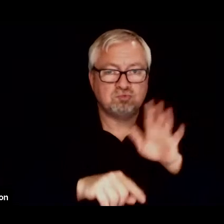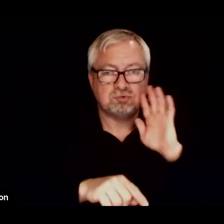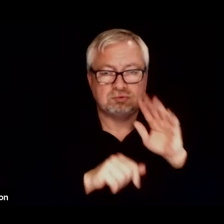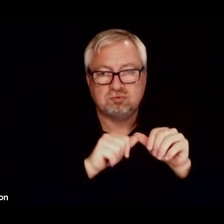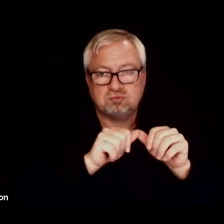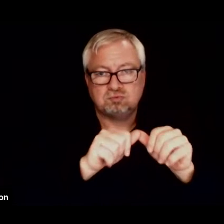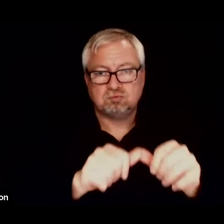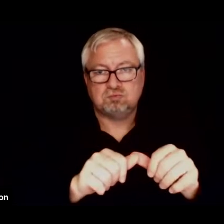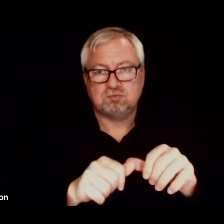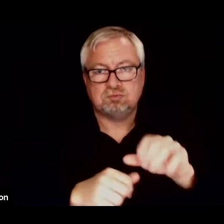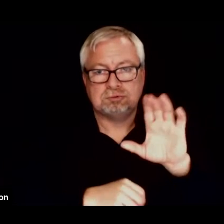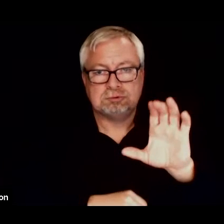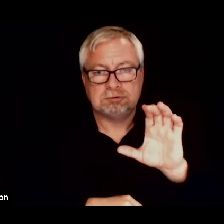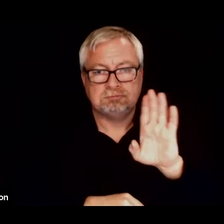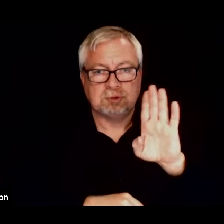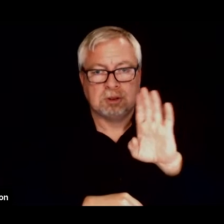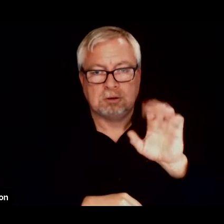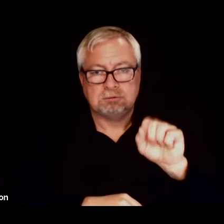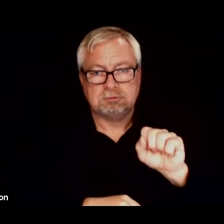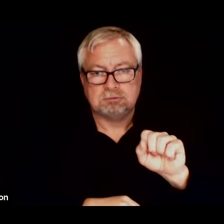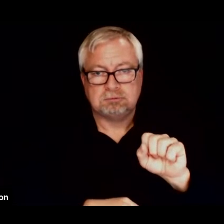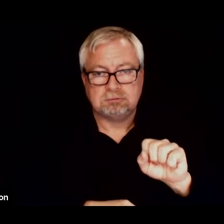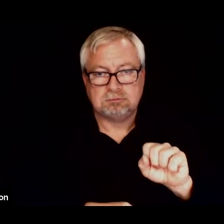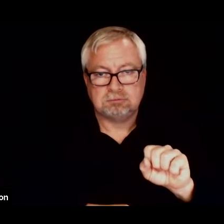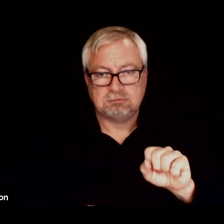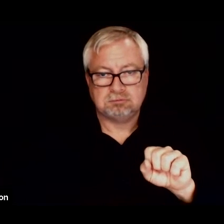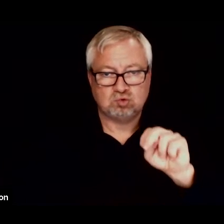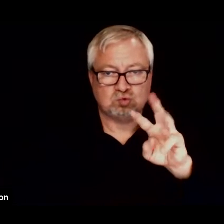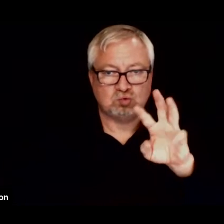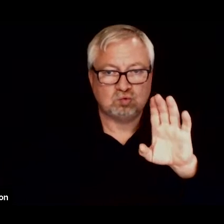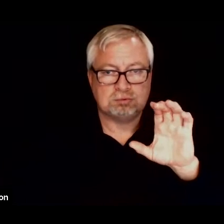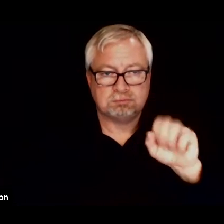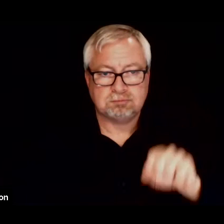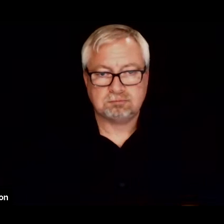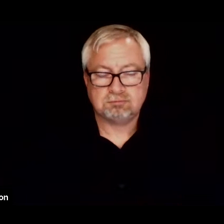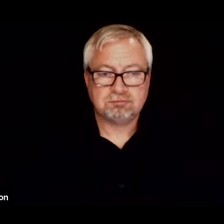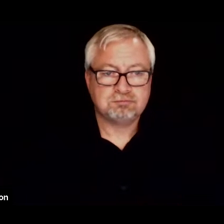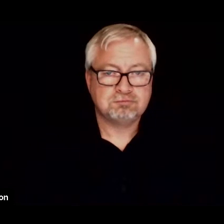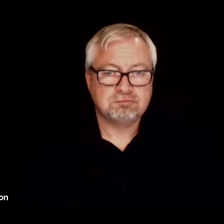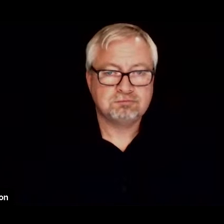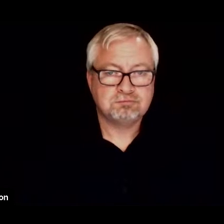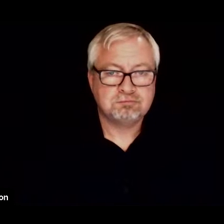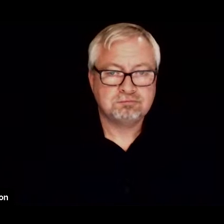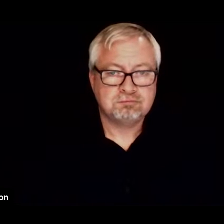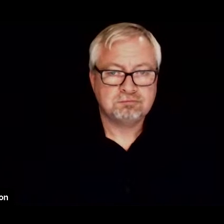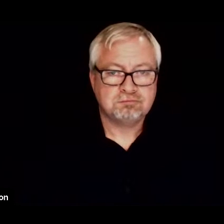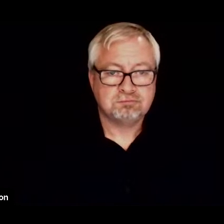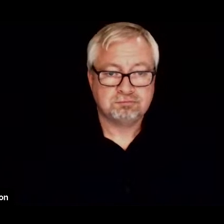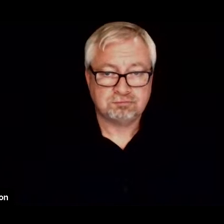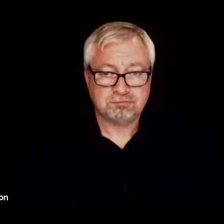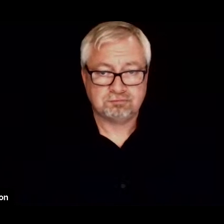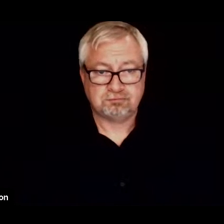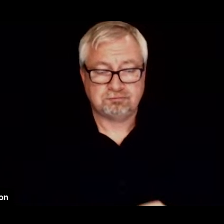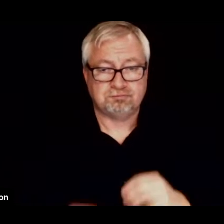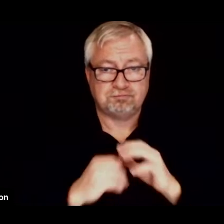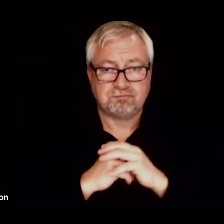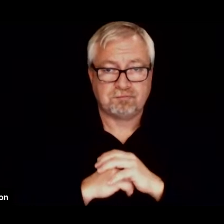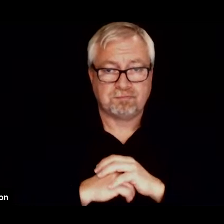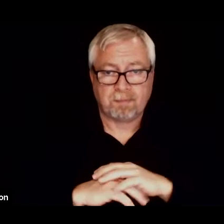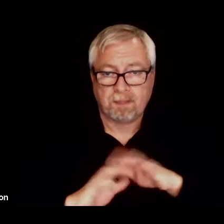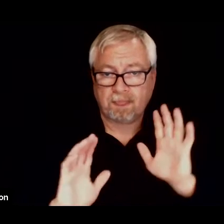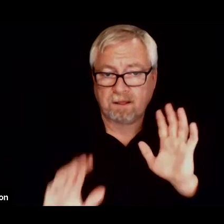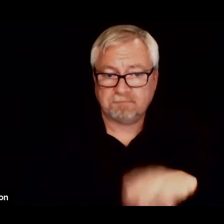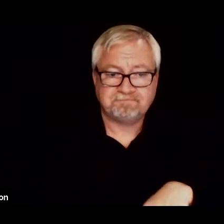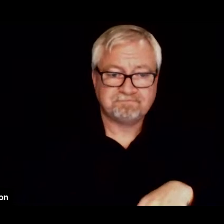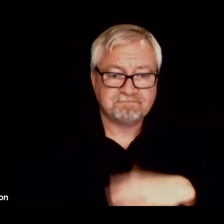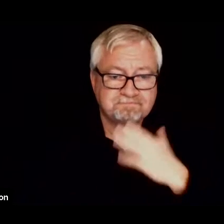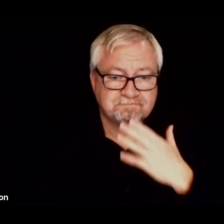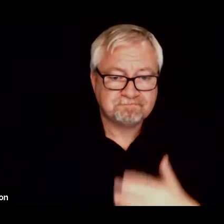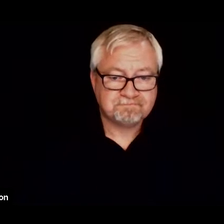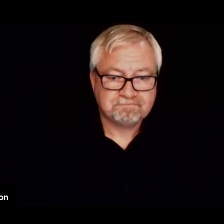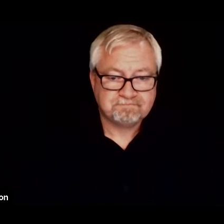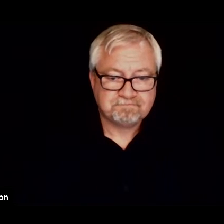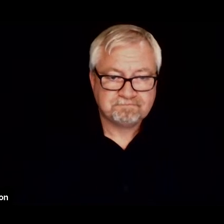us here on wcco and cbsn minnesota for the very latest on the state's response to the pandemic